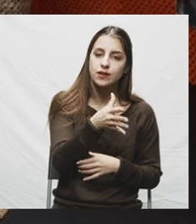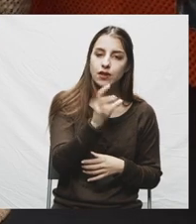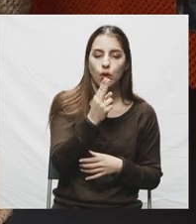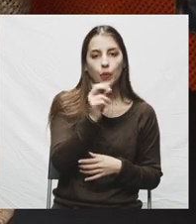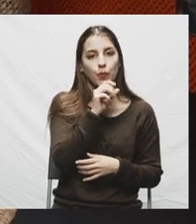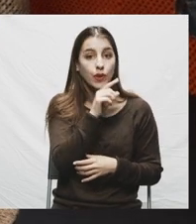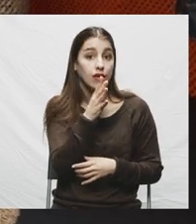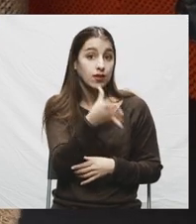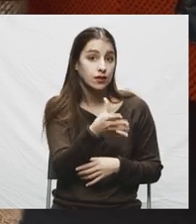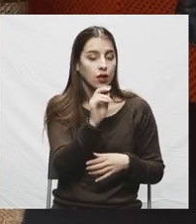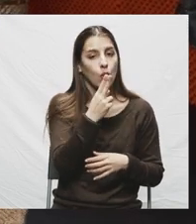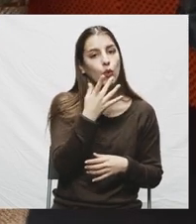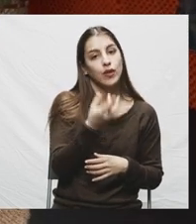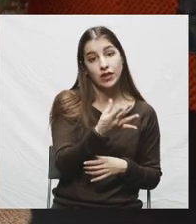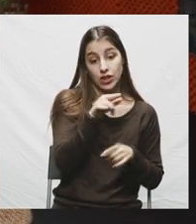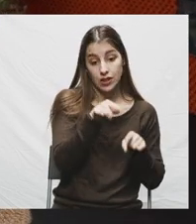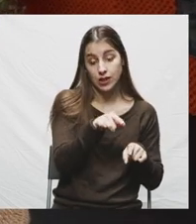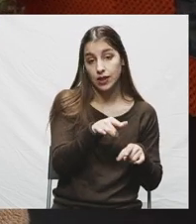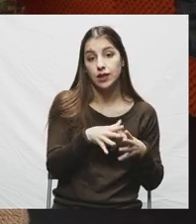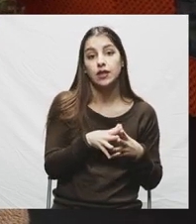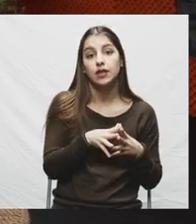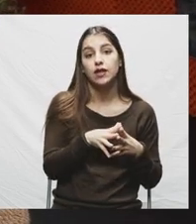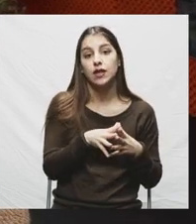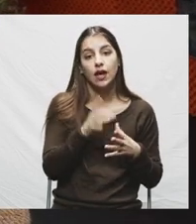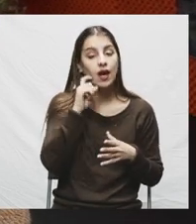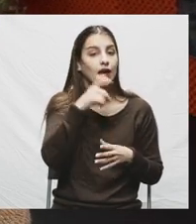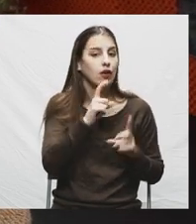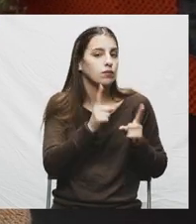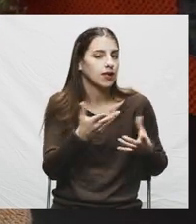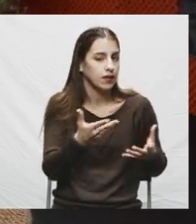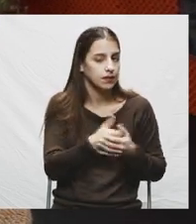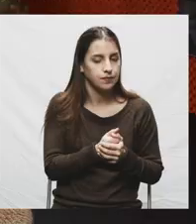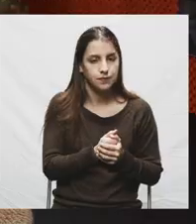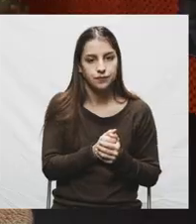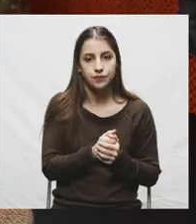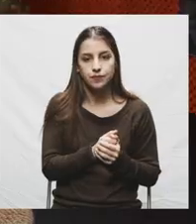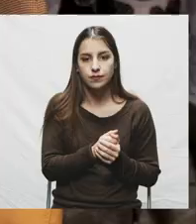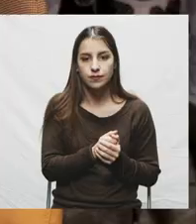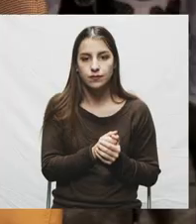can or could say, or leave as a motto, to the ones, now, beginning?